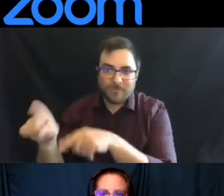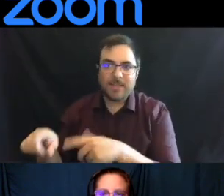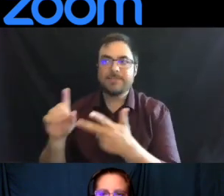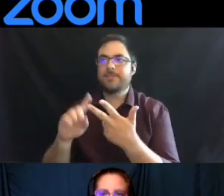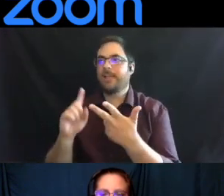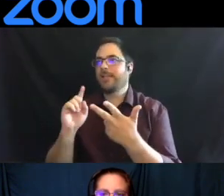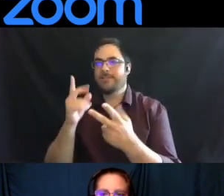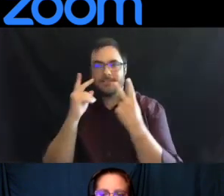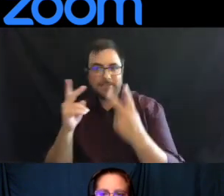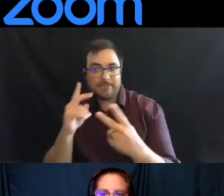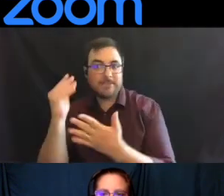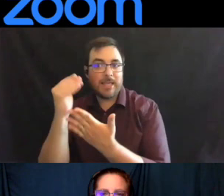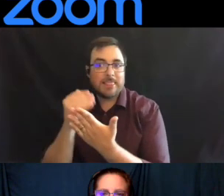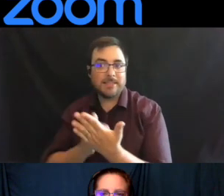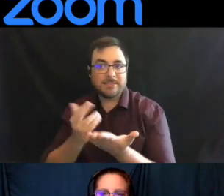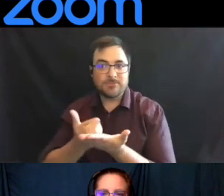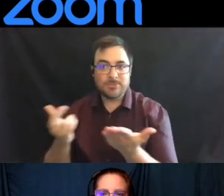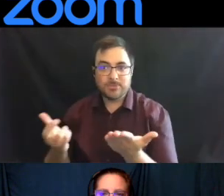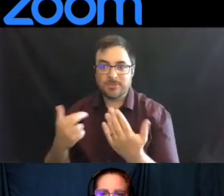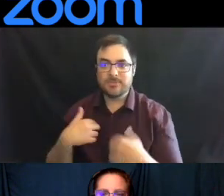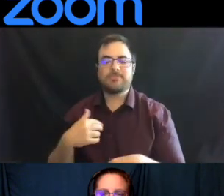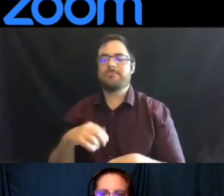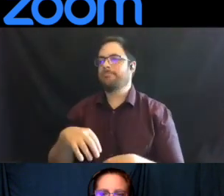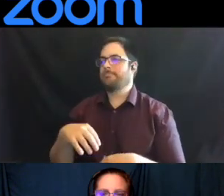and then for some families that say I you know, I don't know if I need support.